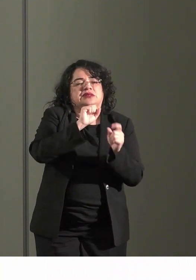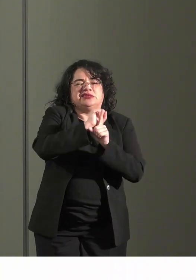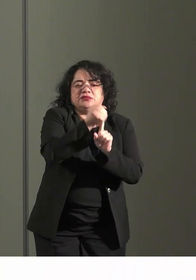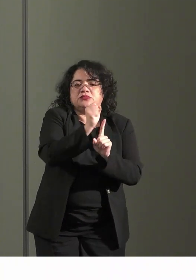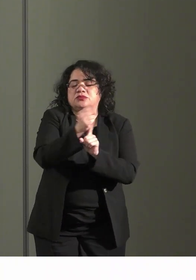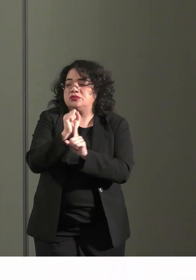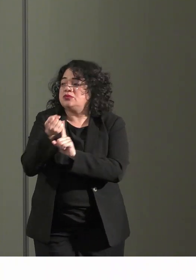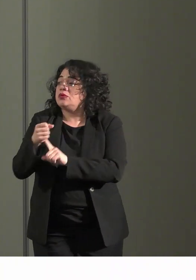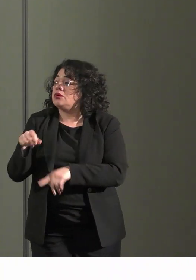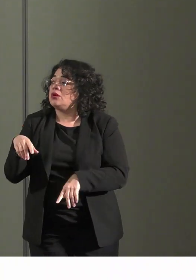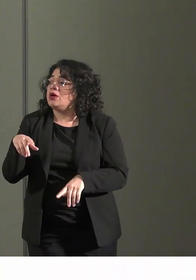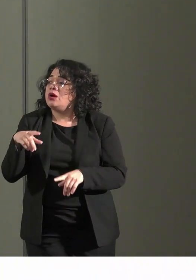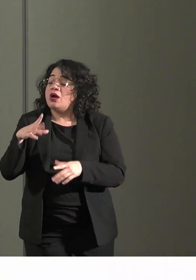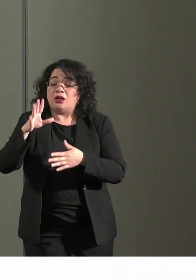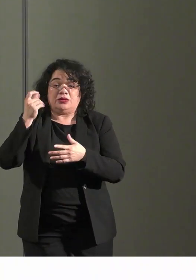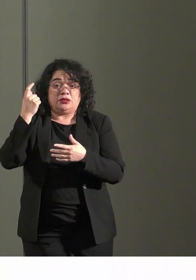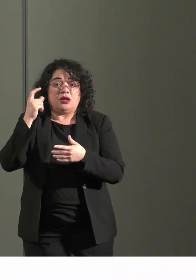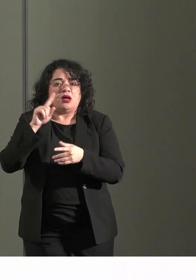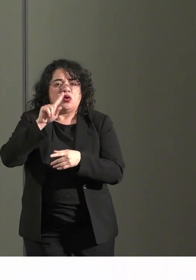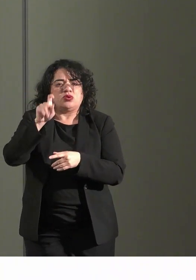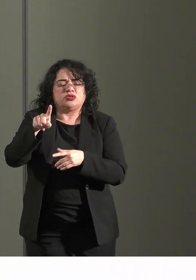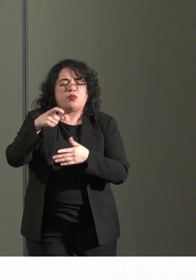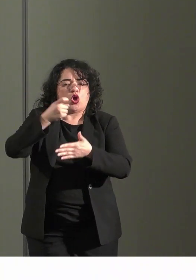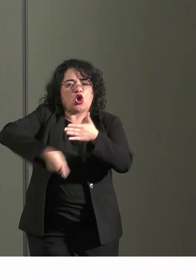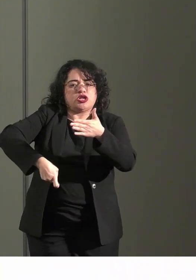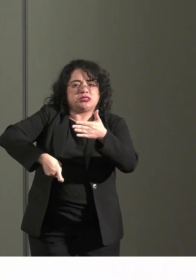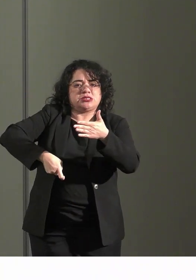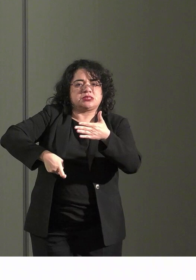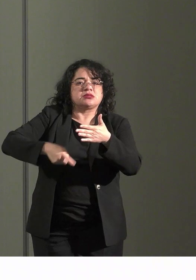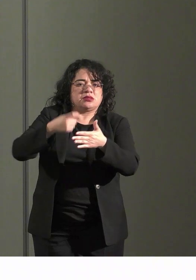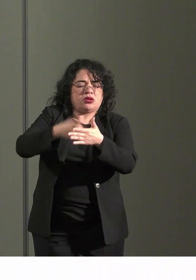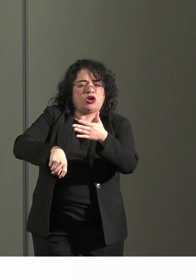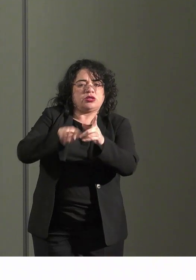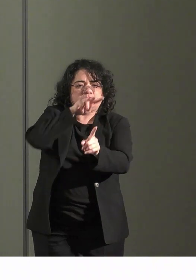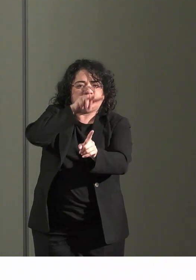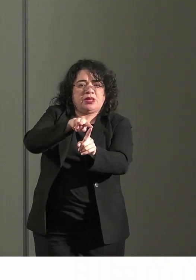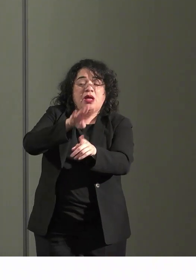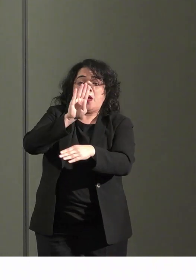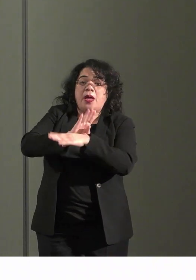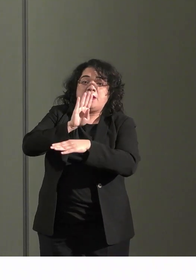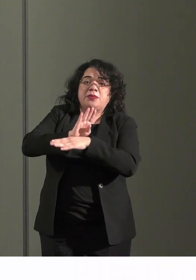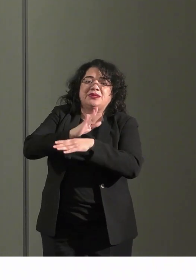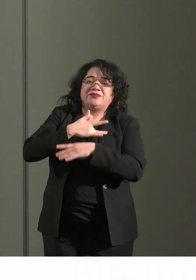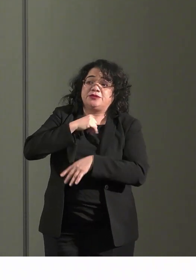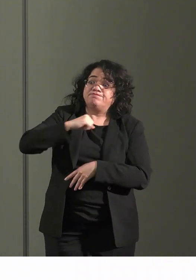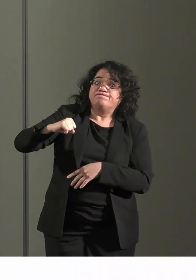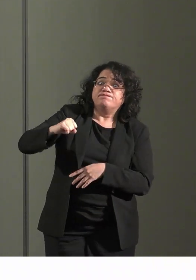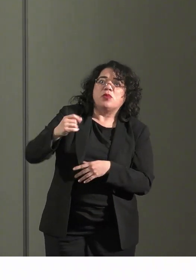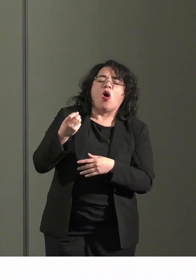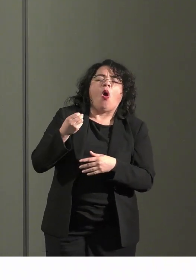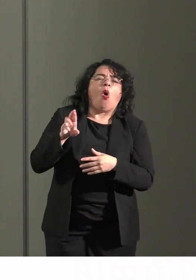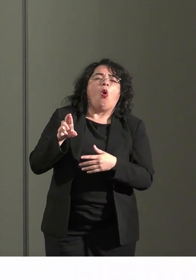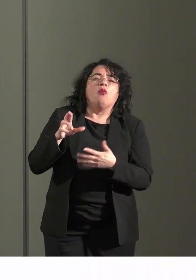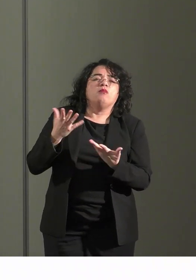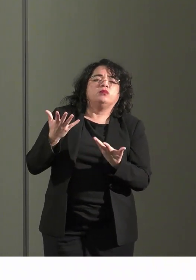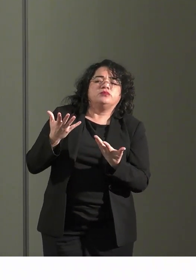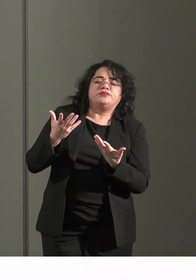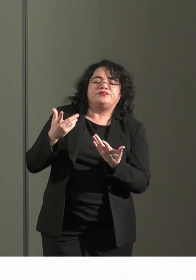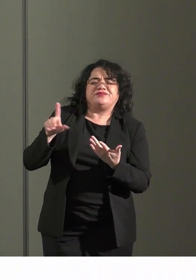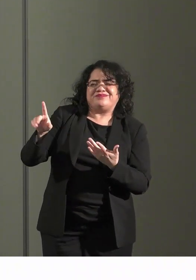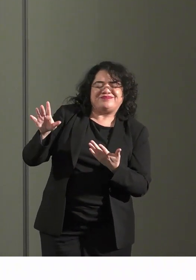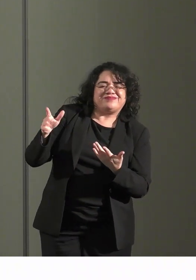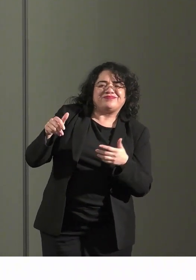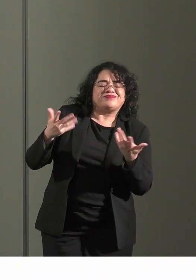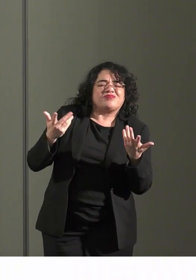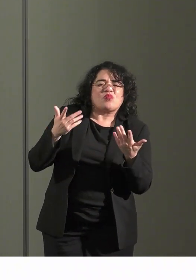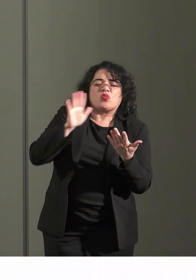perspective what is the push back on business and commercial arena? They've been pushing